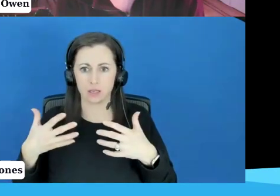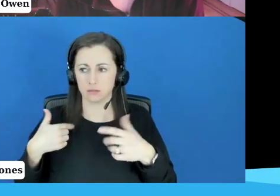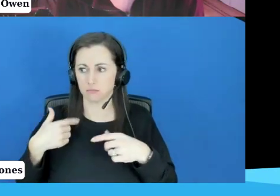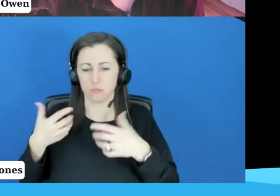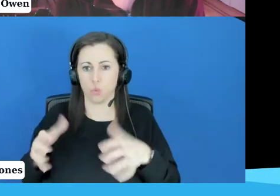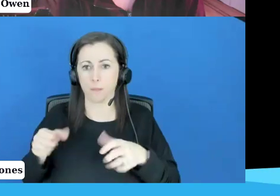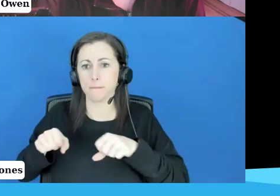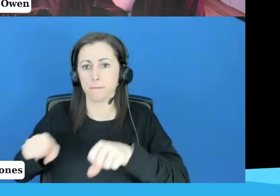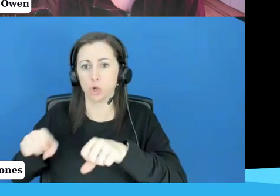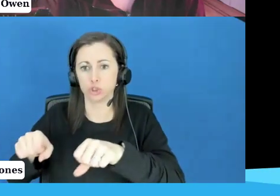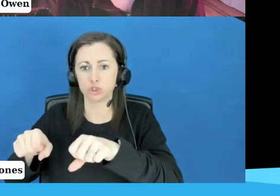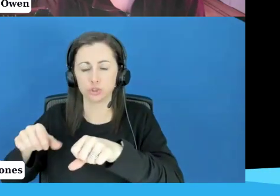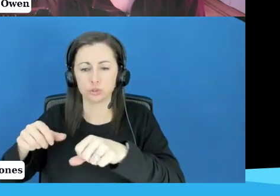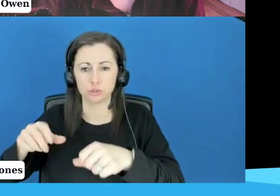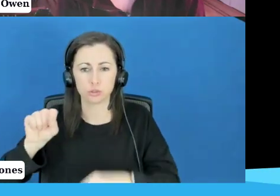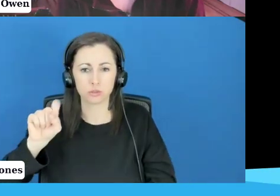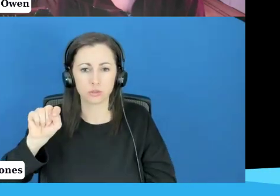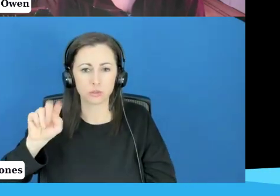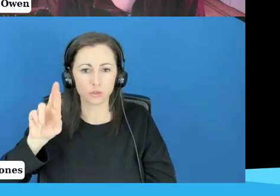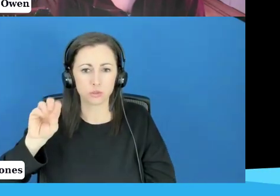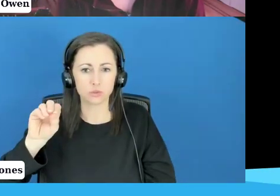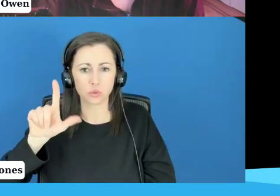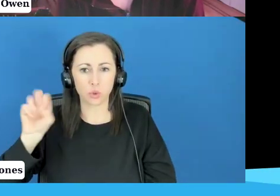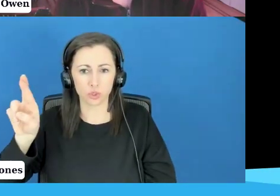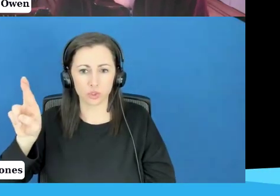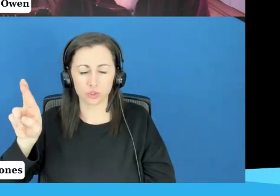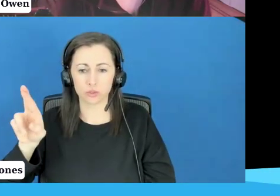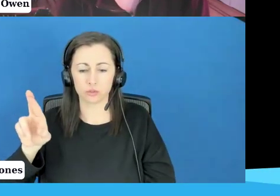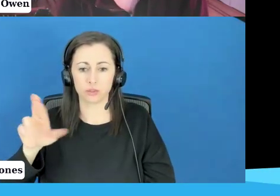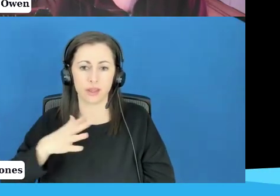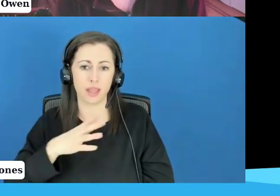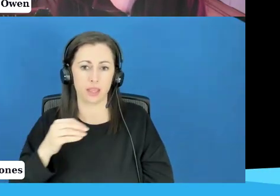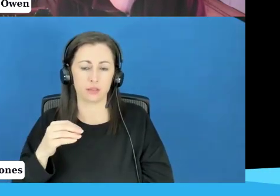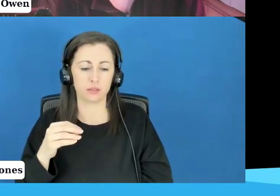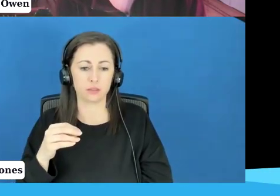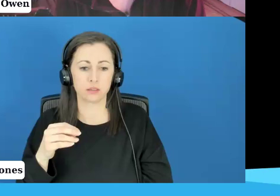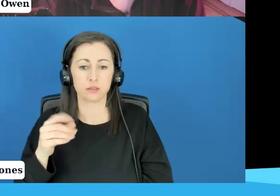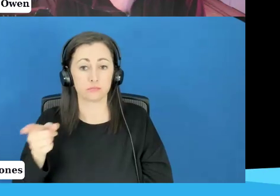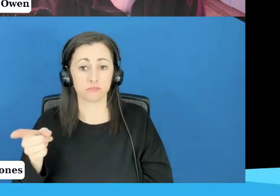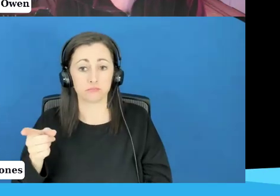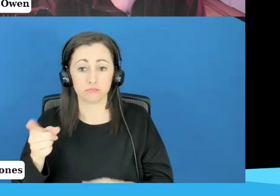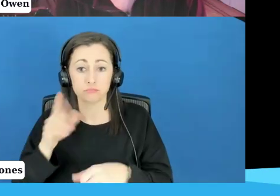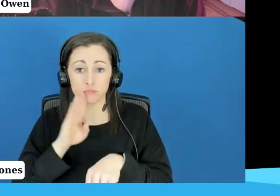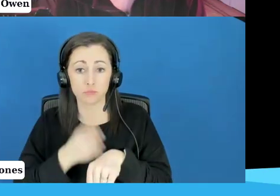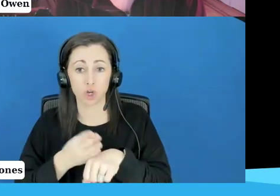My chair is not a stroller, but it's similar to it, so she would just be out of it